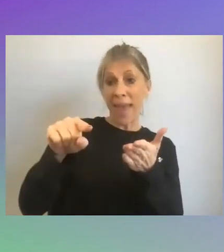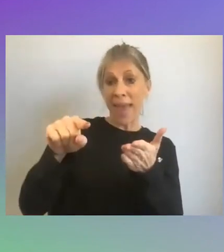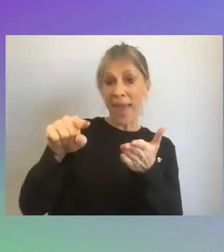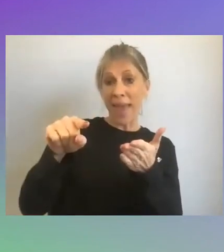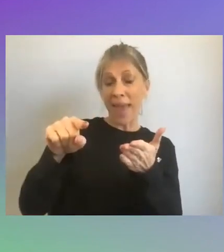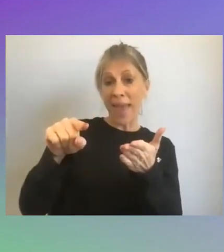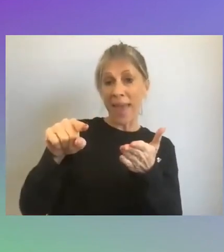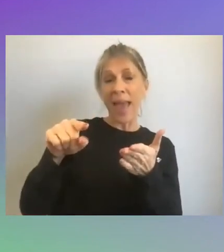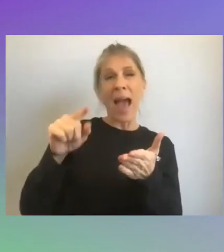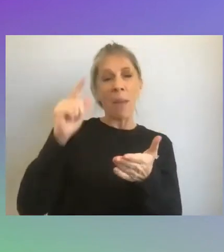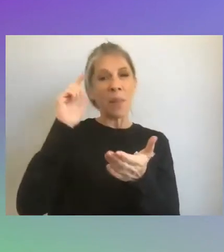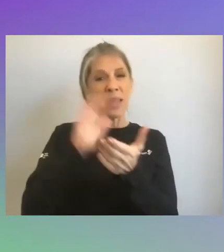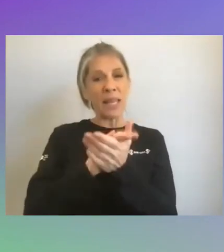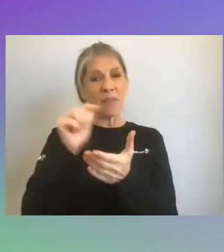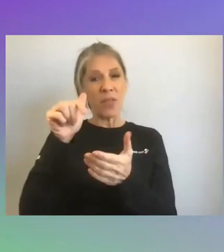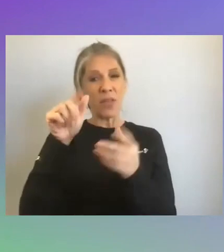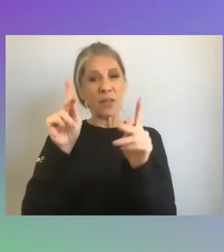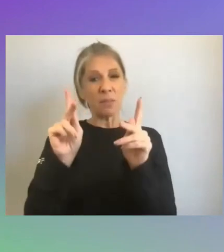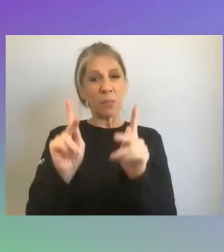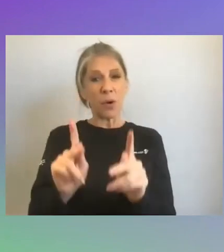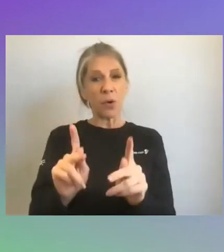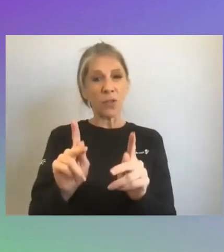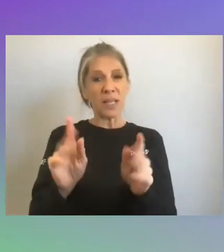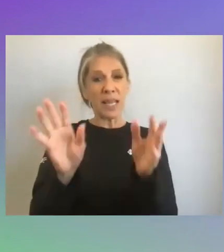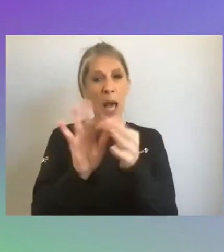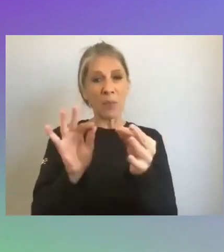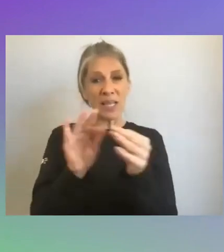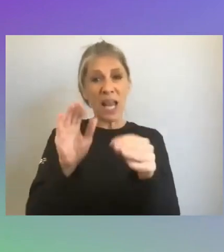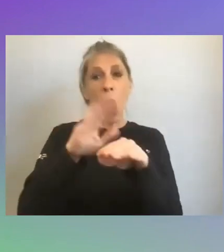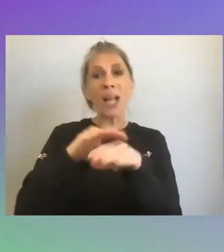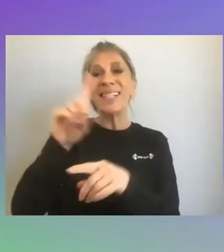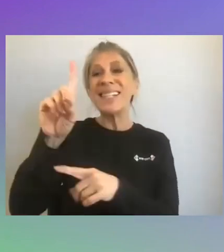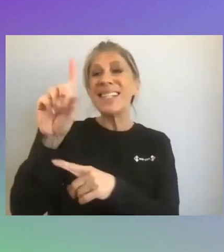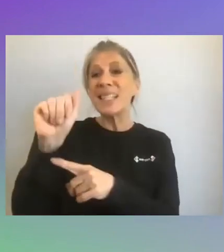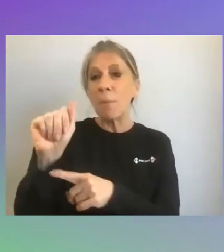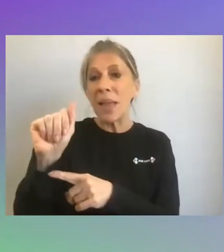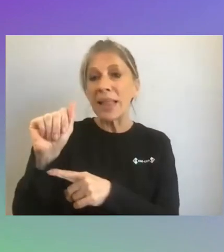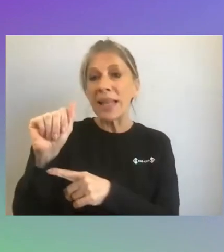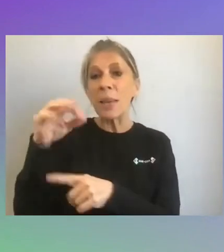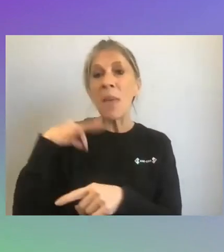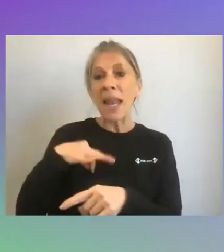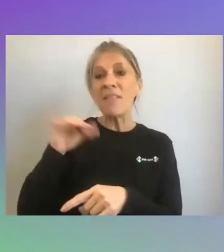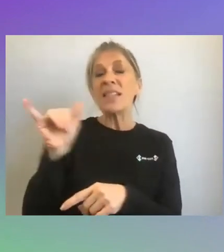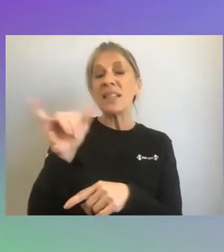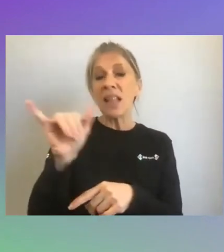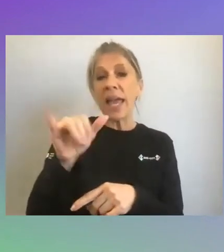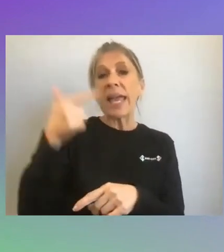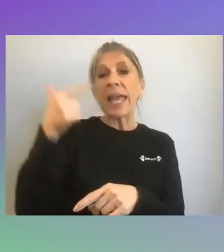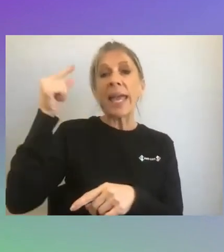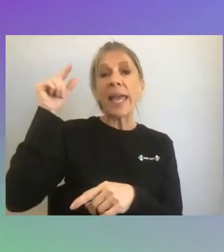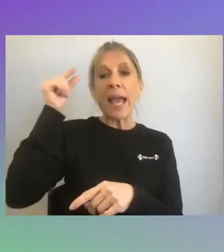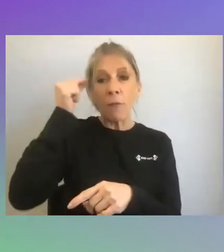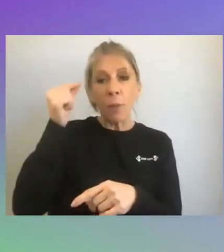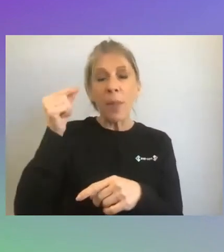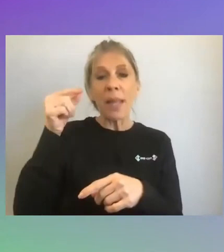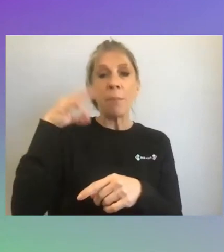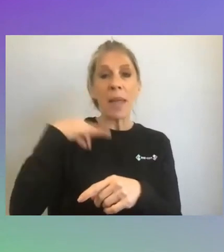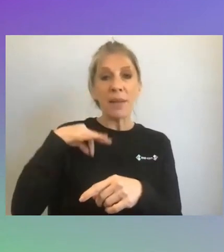that this person is, is commenting on disability benefits such as like government